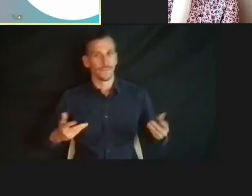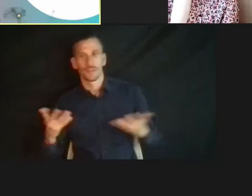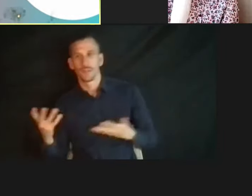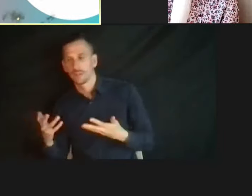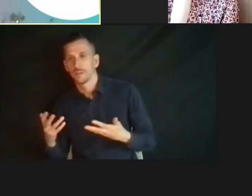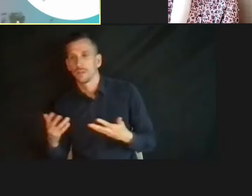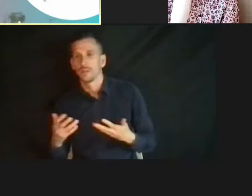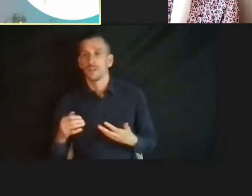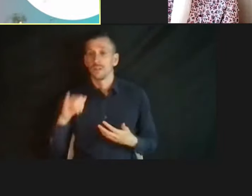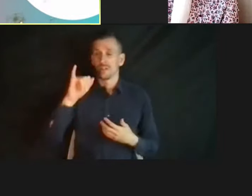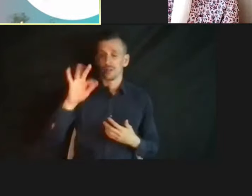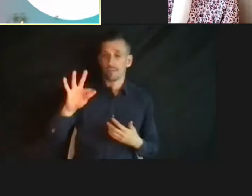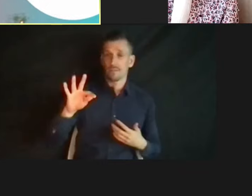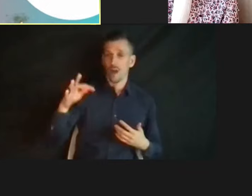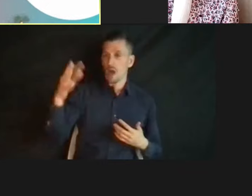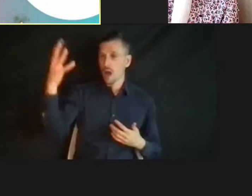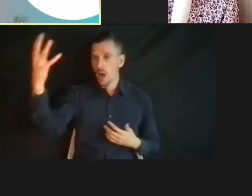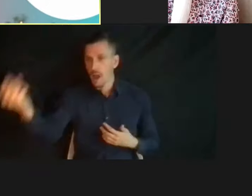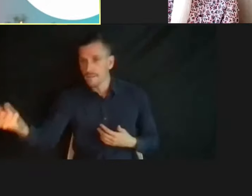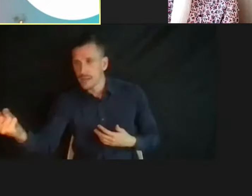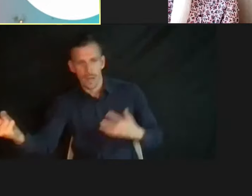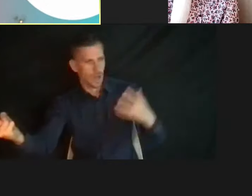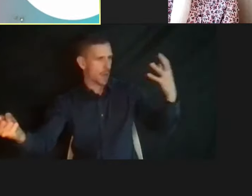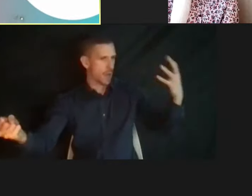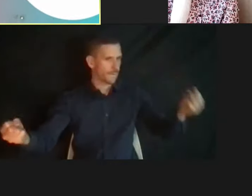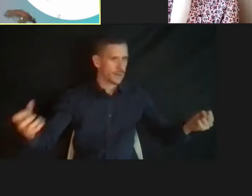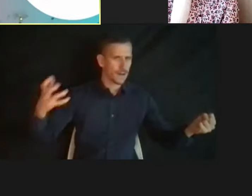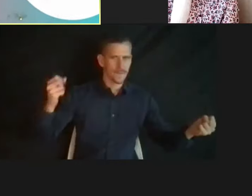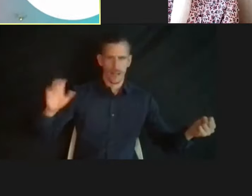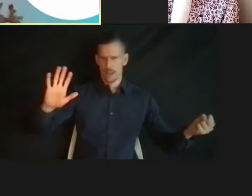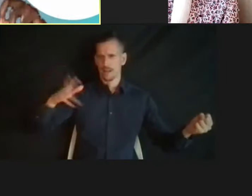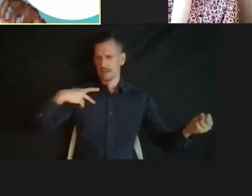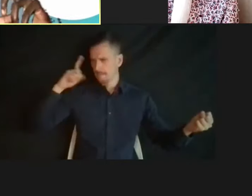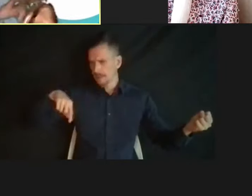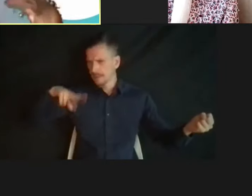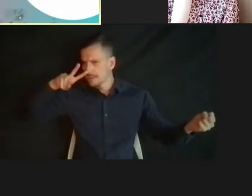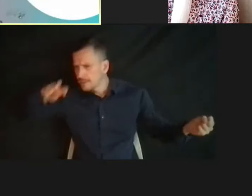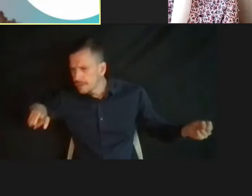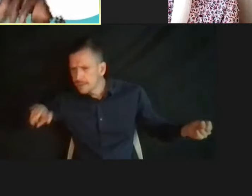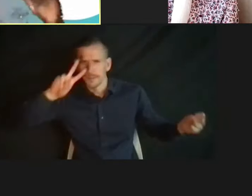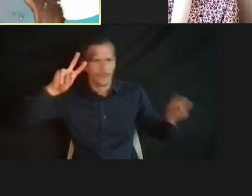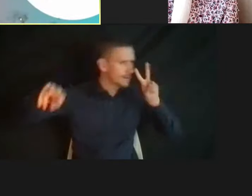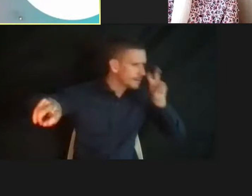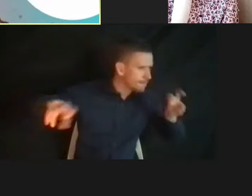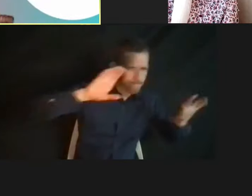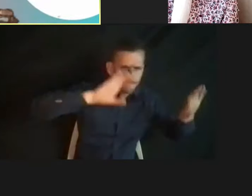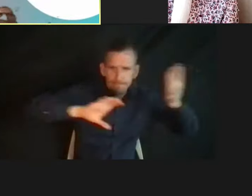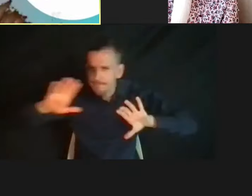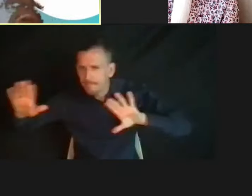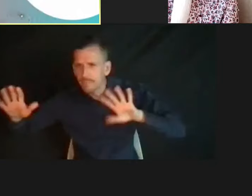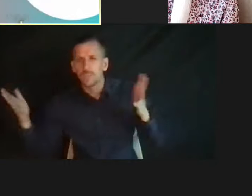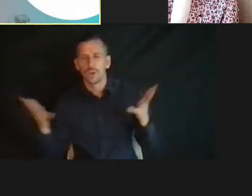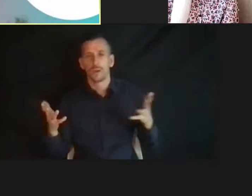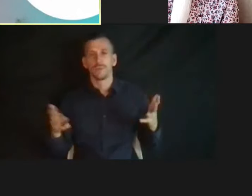I see the solution to our food security so that climate solutions remain permanent solution and